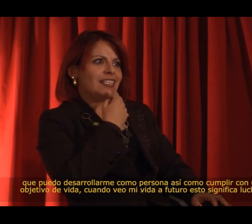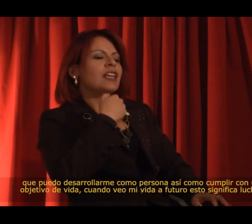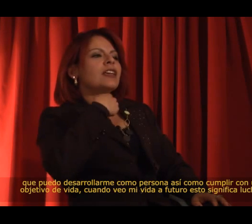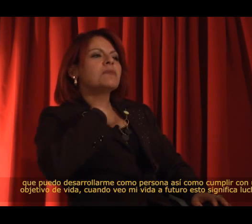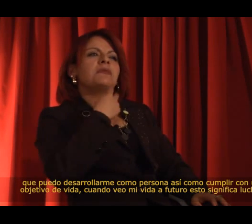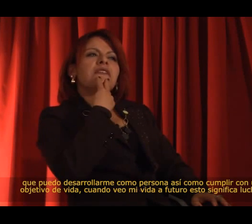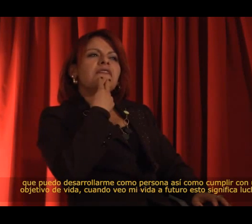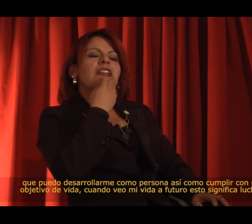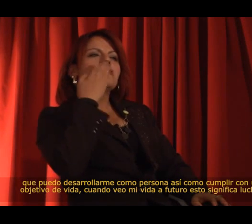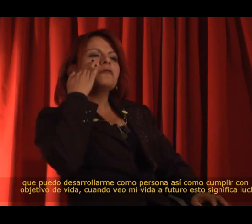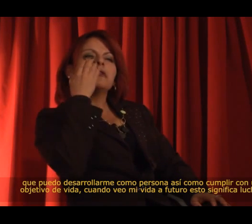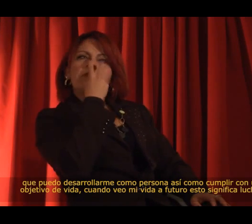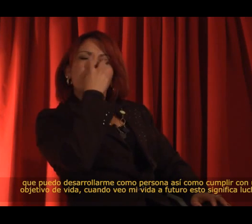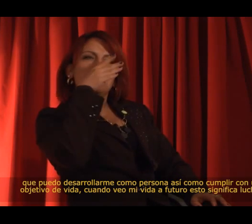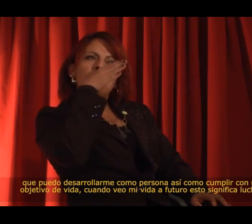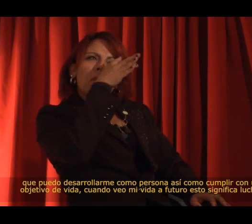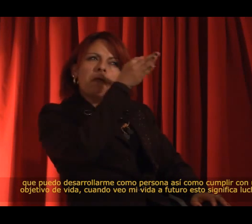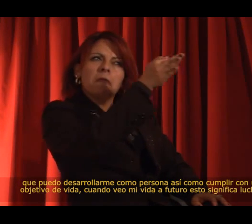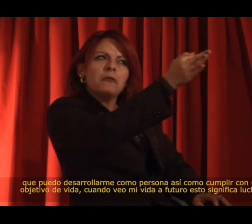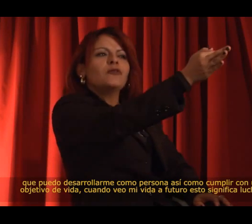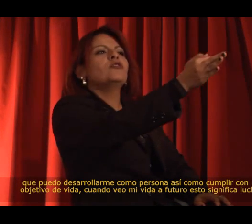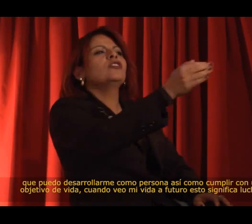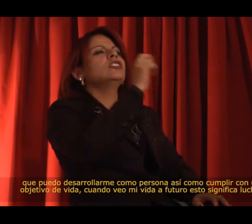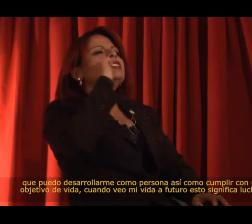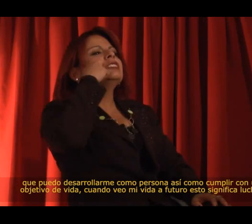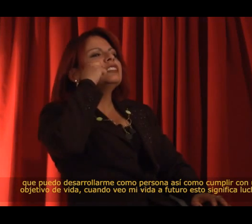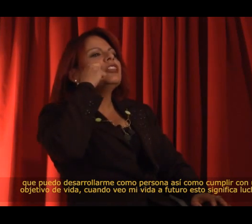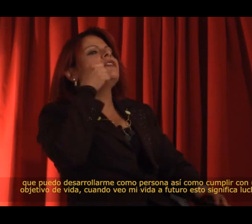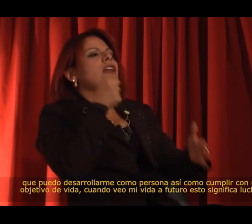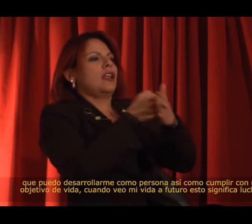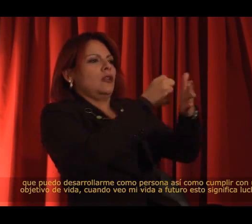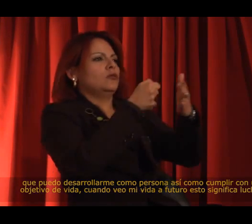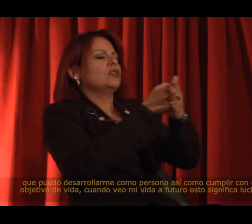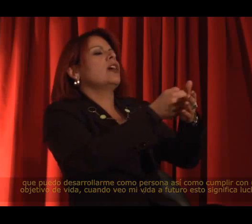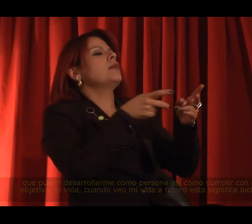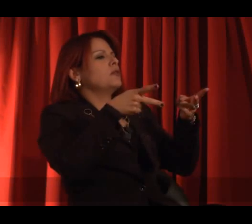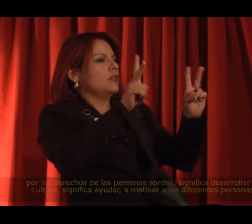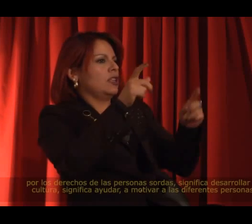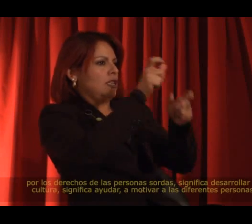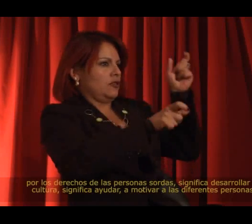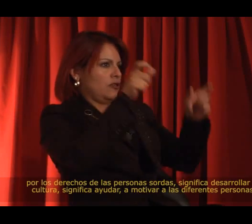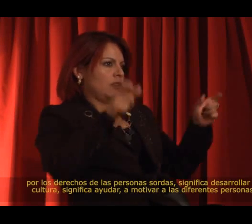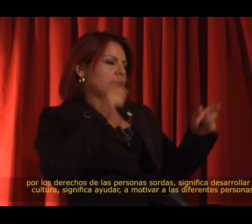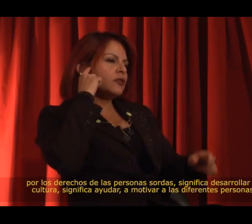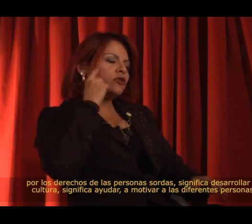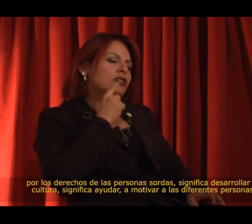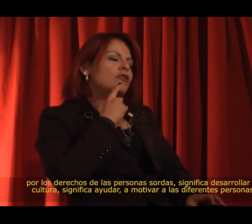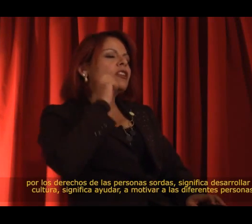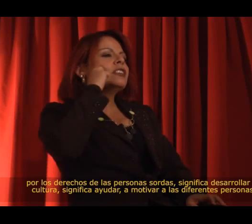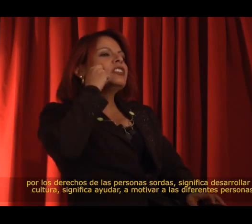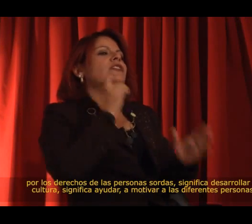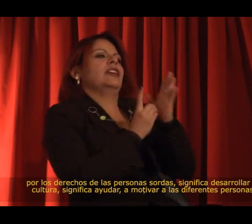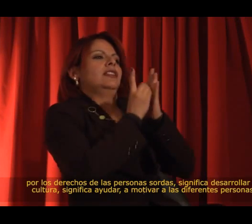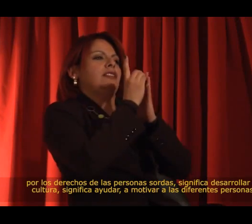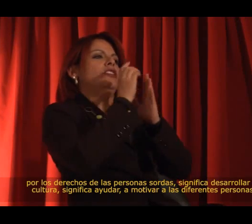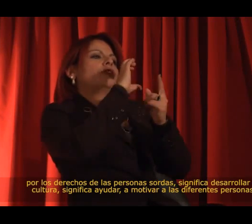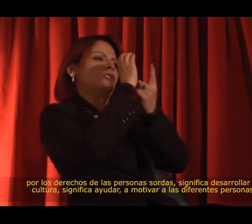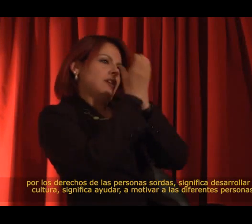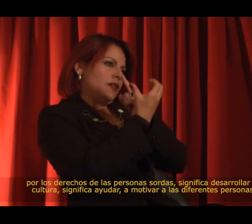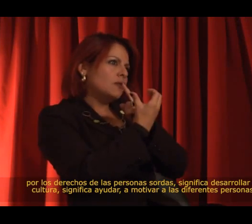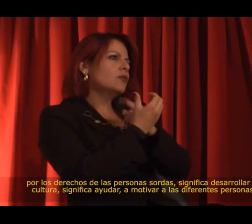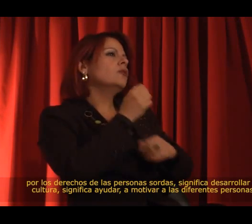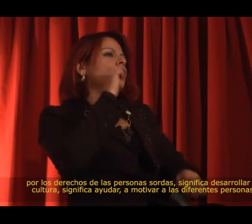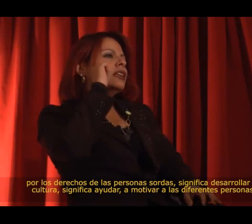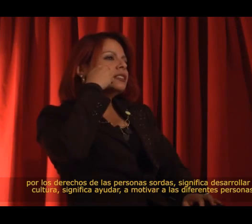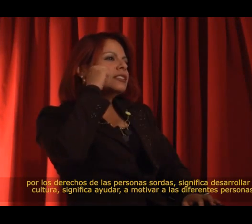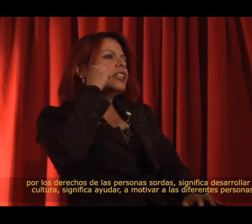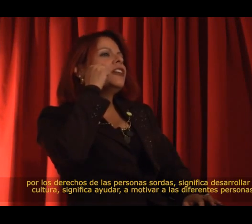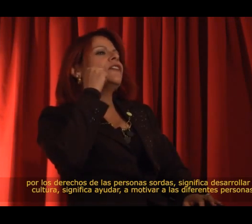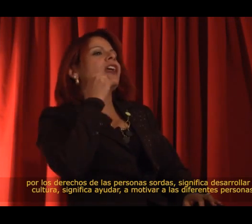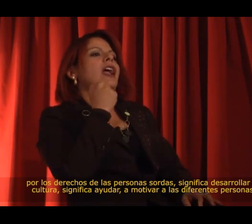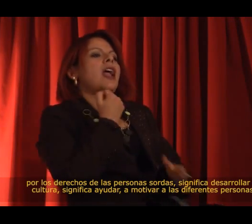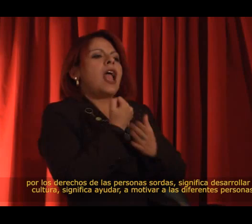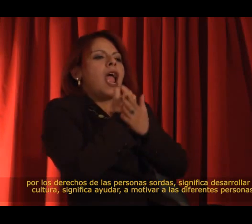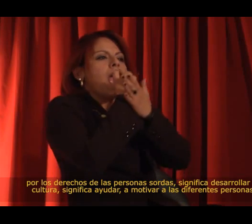When I look at my life in the future, I see myself fighting for the rights of deaf people, being part of a culture,